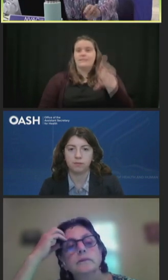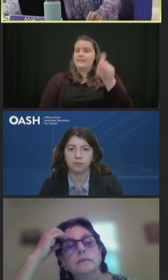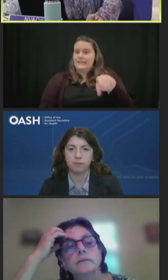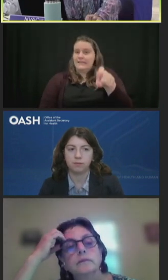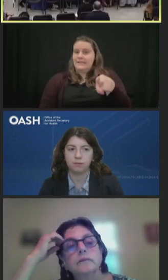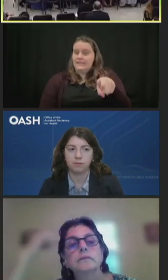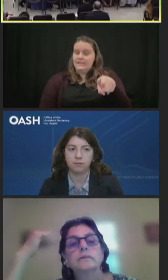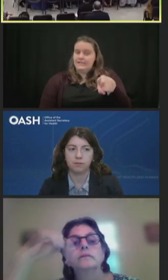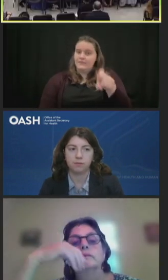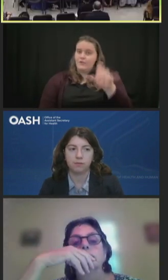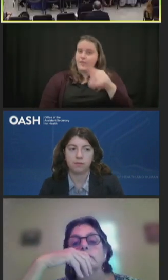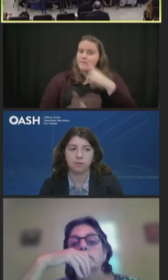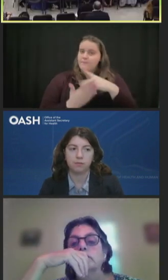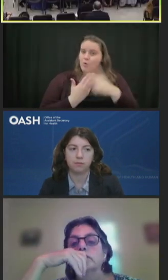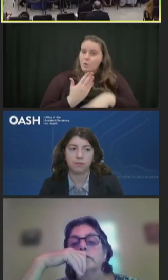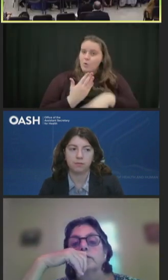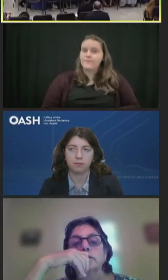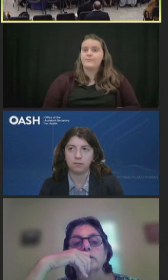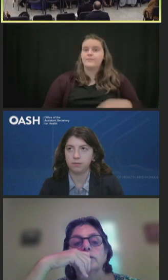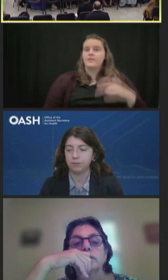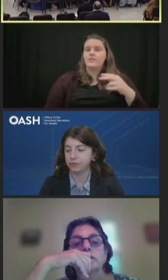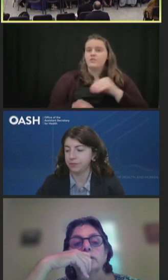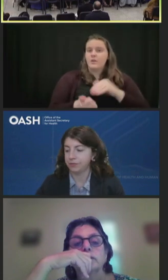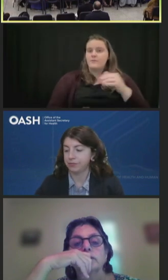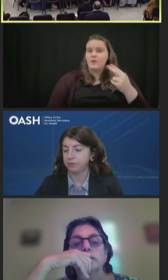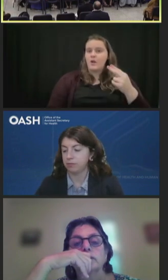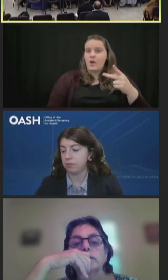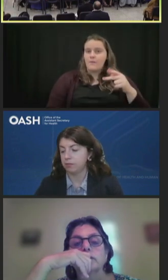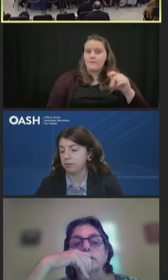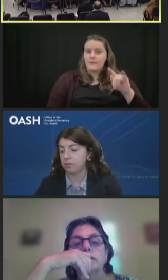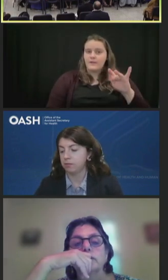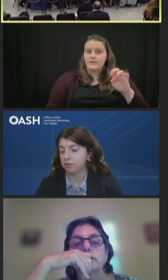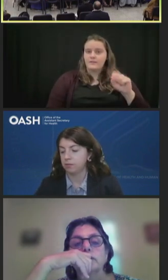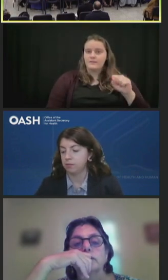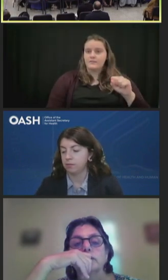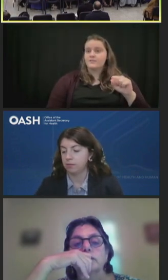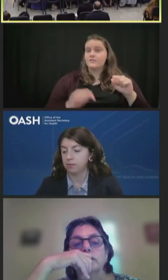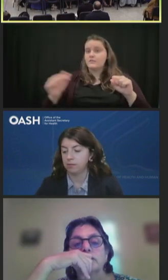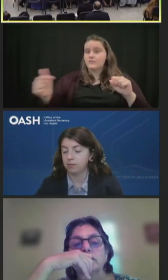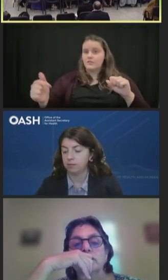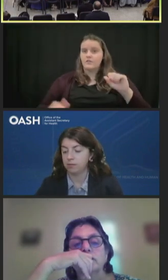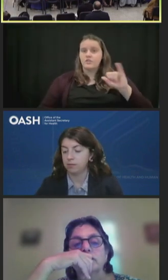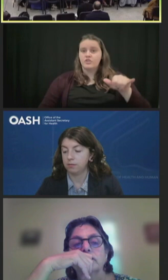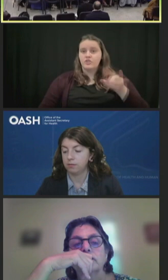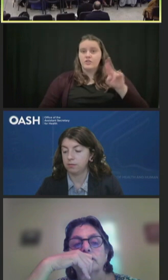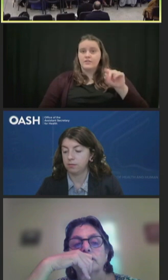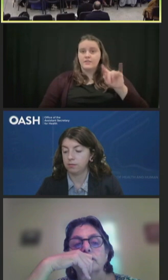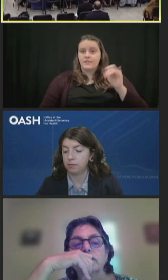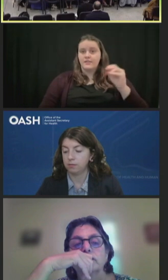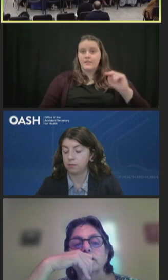Robert Hopkins: Justin Mills. Justin Mills: Thanks. There's been a lot of discussion that came up a couple of times around